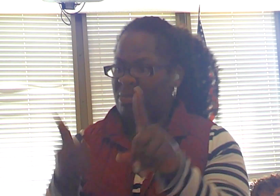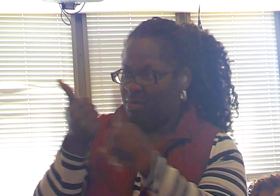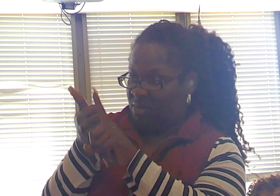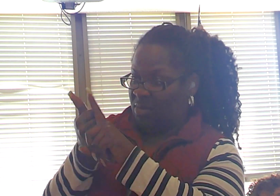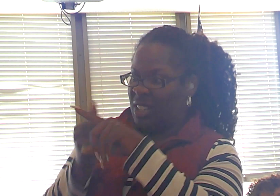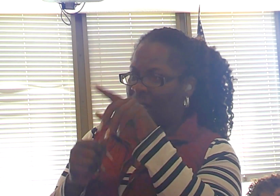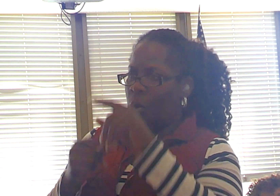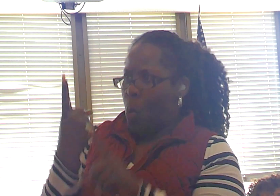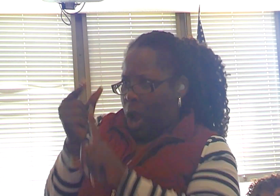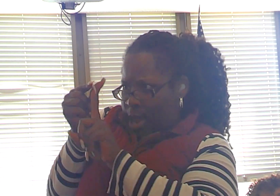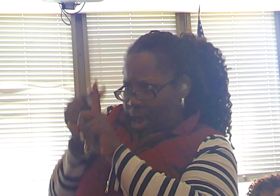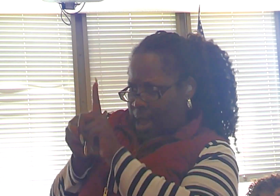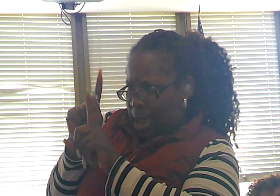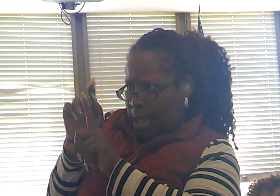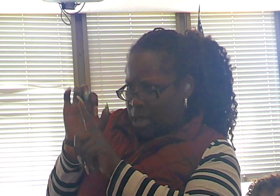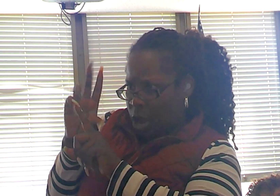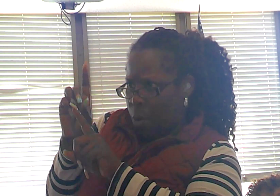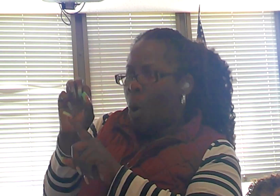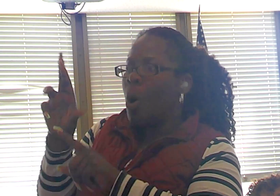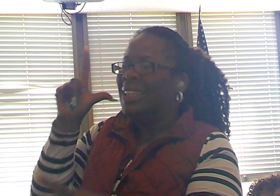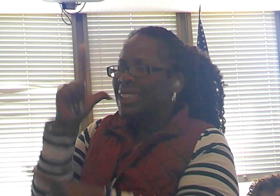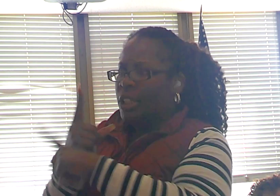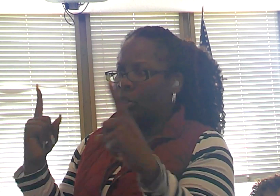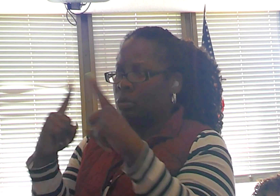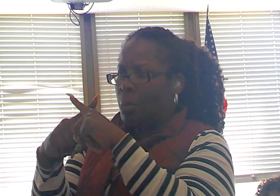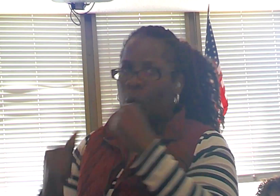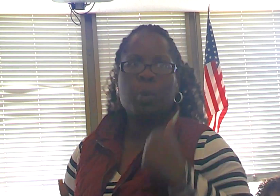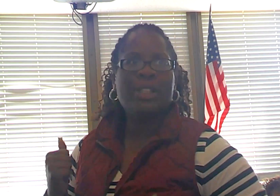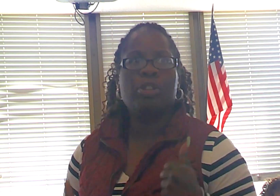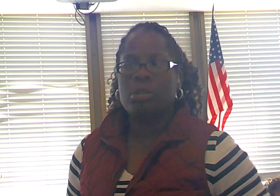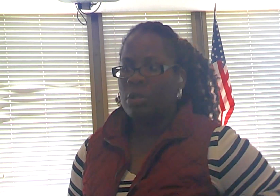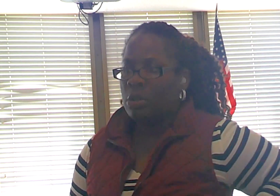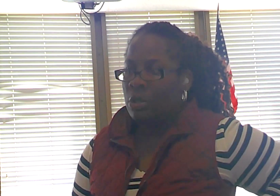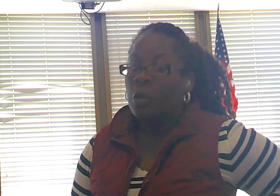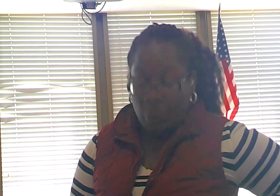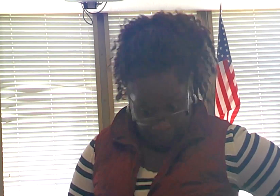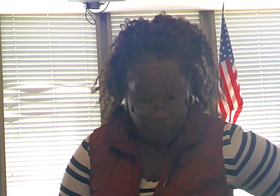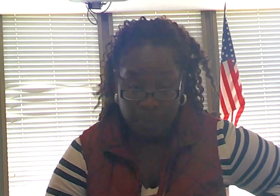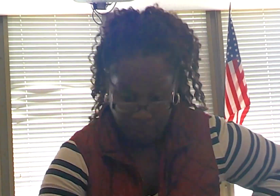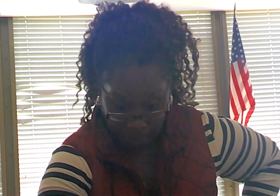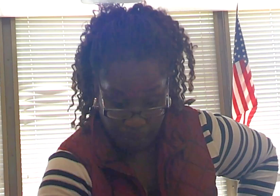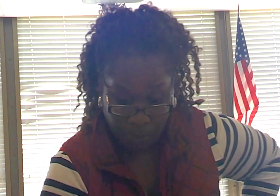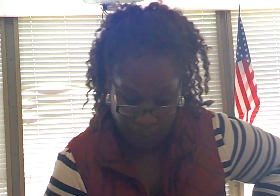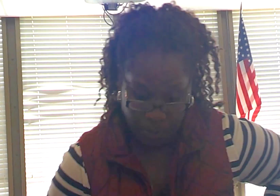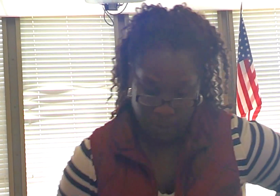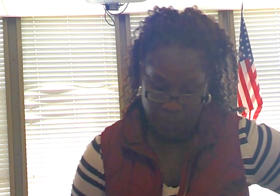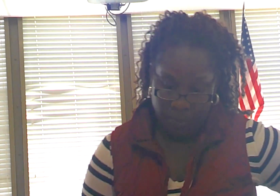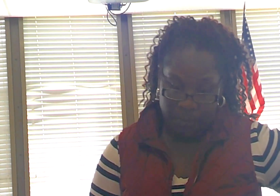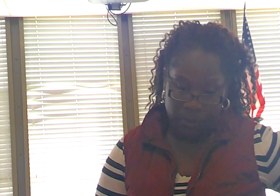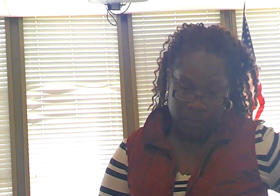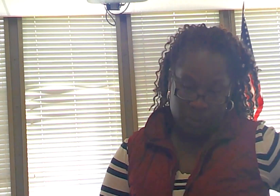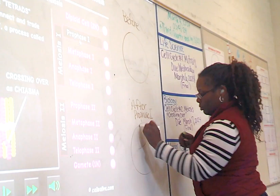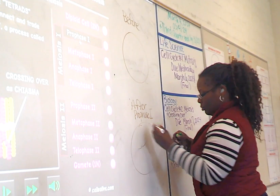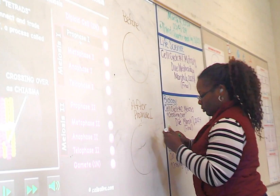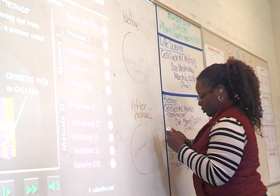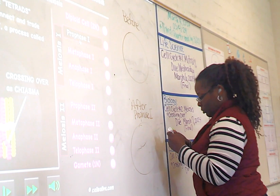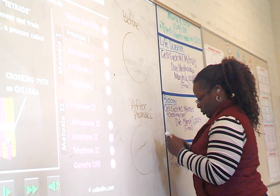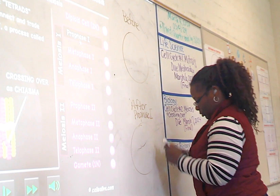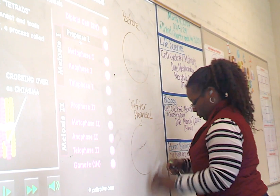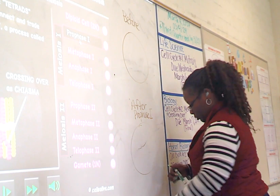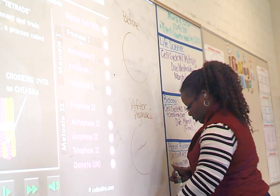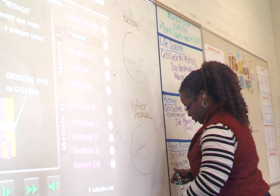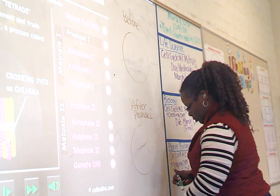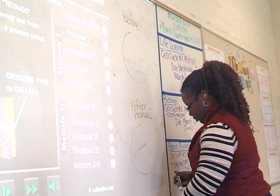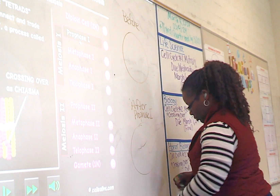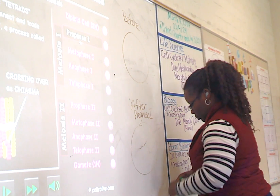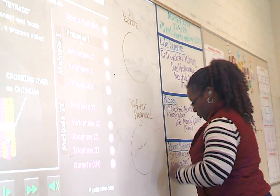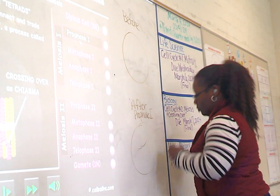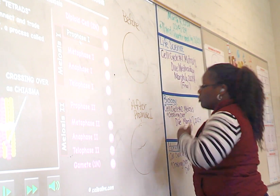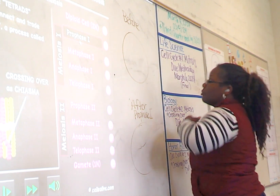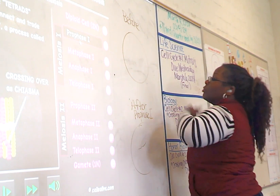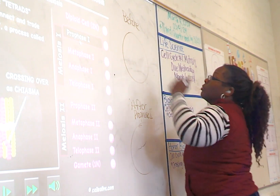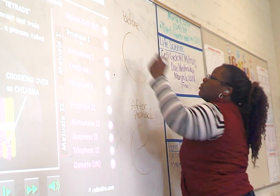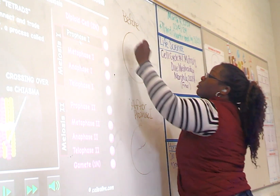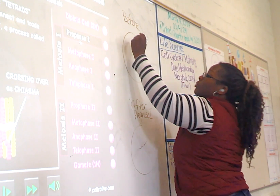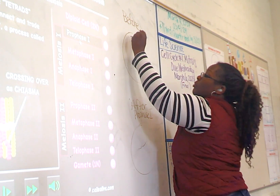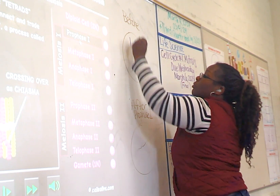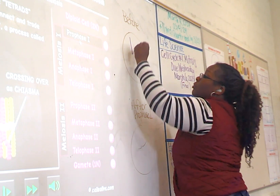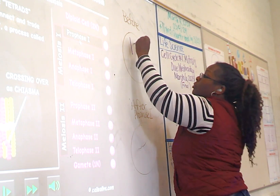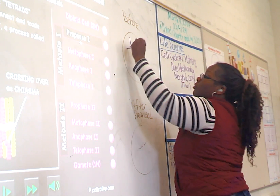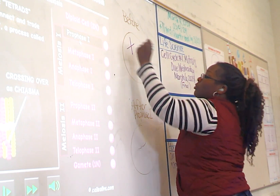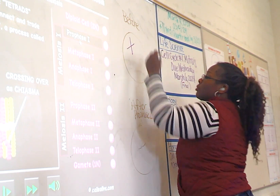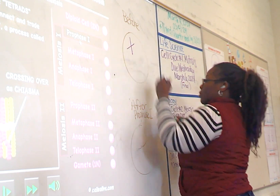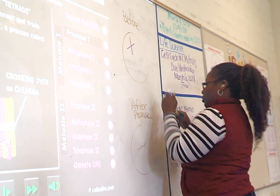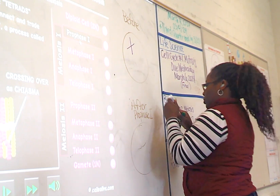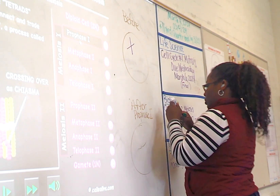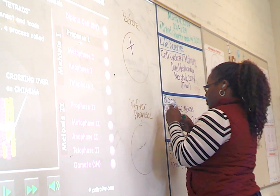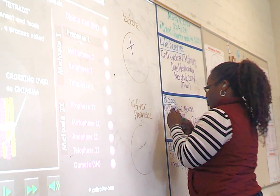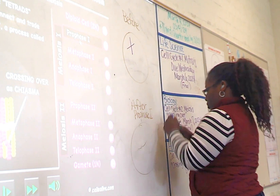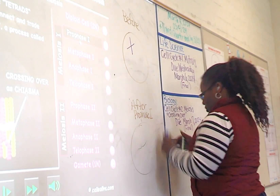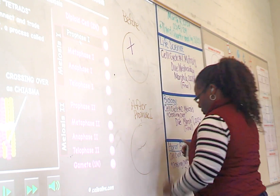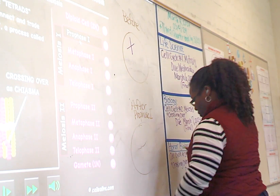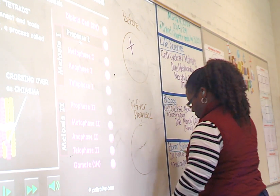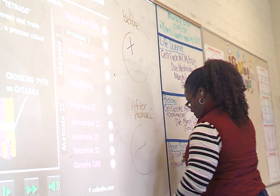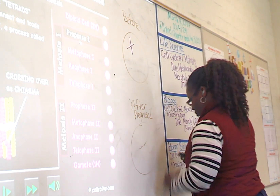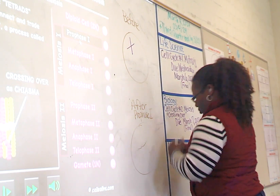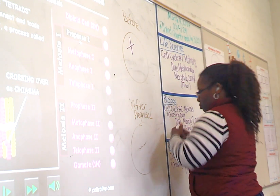Are there tetrad or do sister chromatids conflict? Yes.